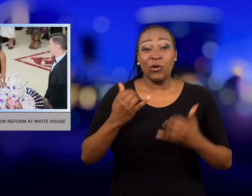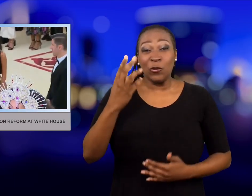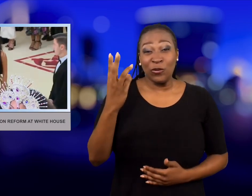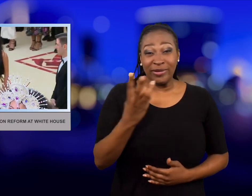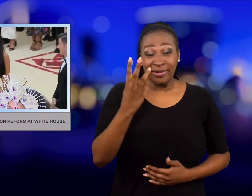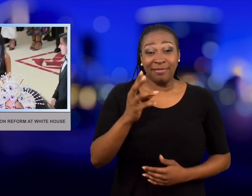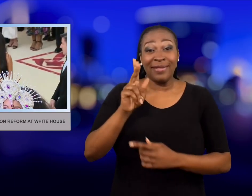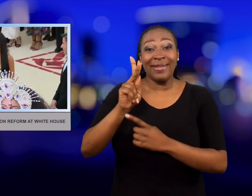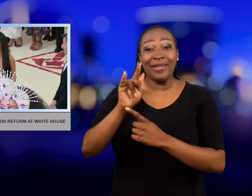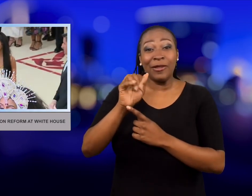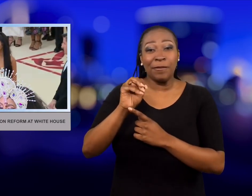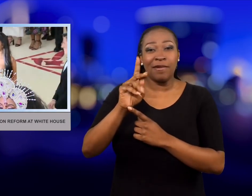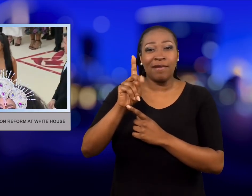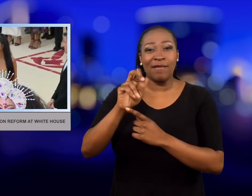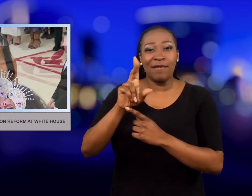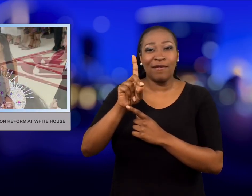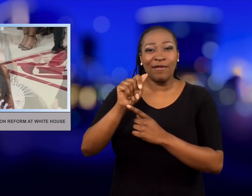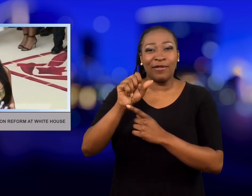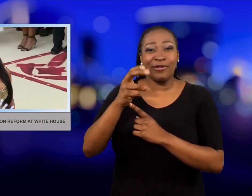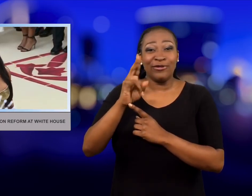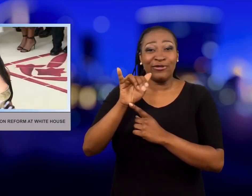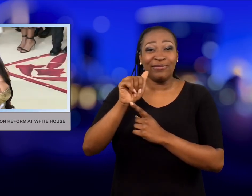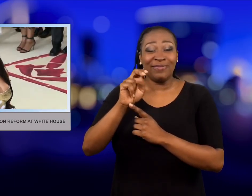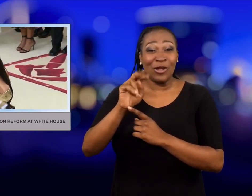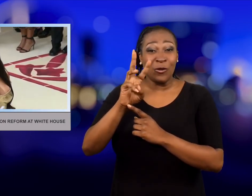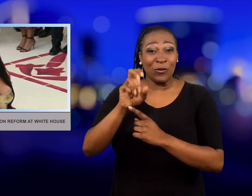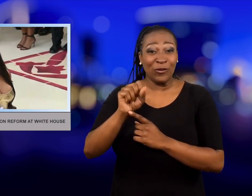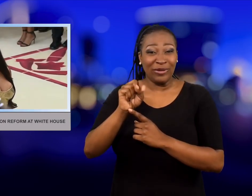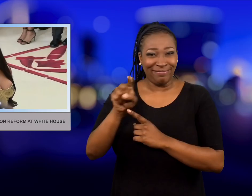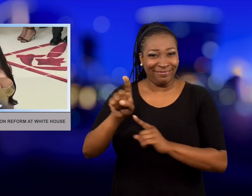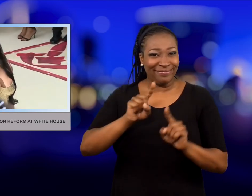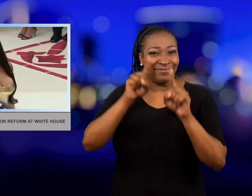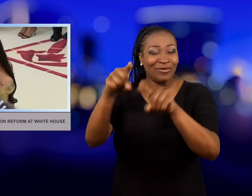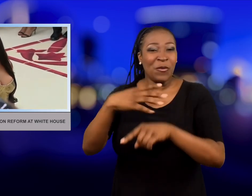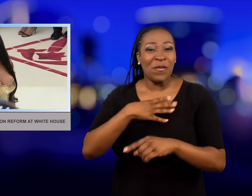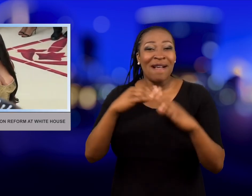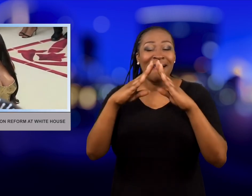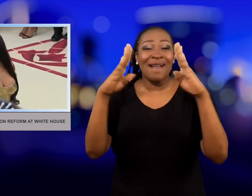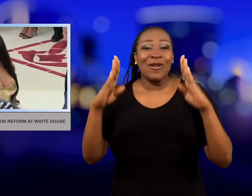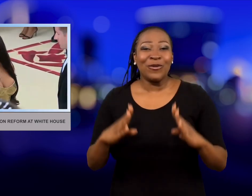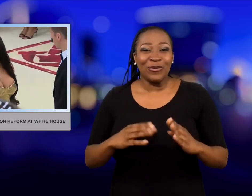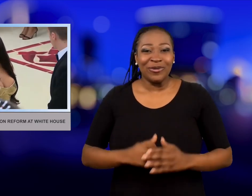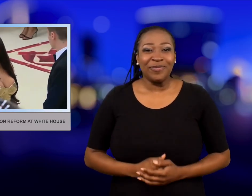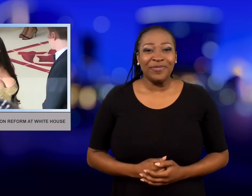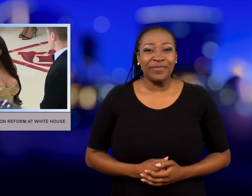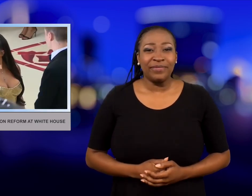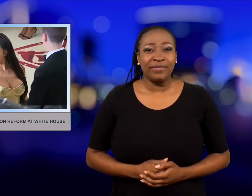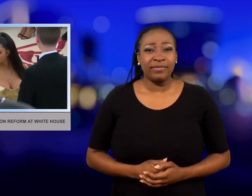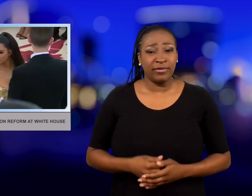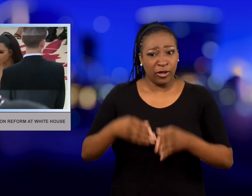Kim Kardashian-West is headed to the White House today.